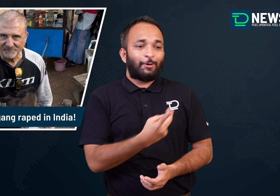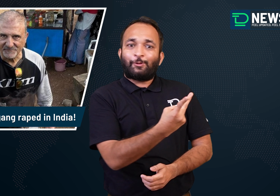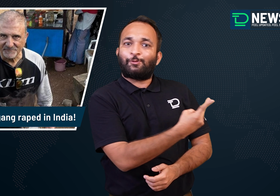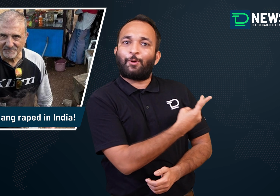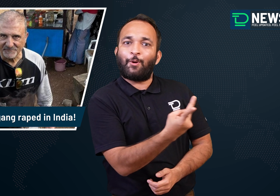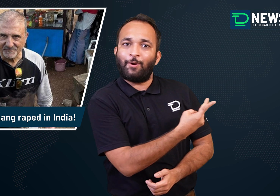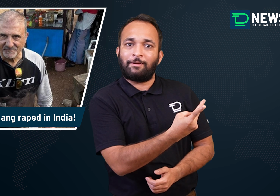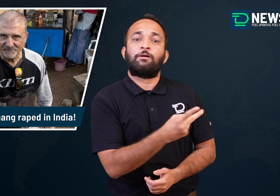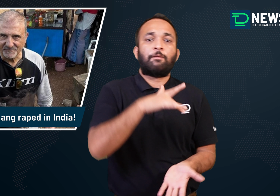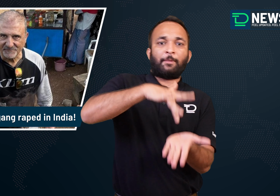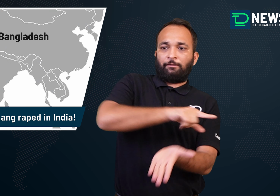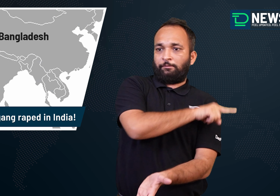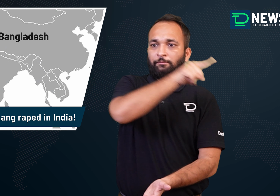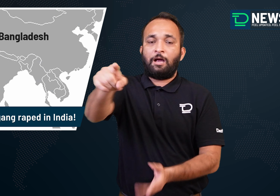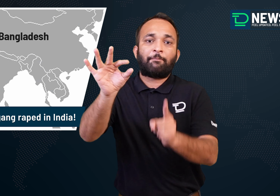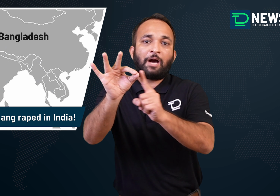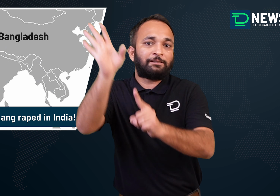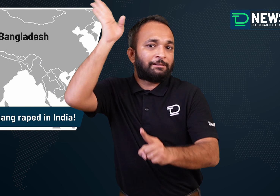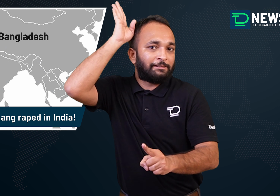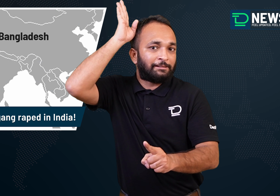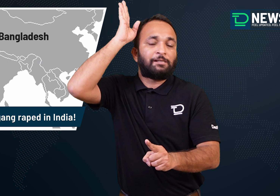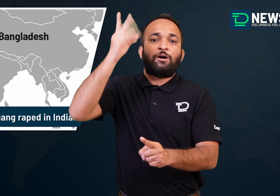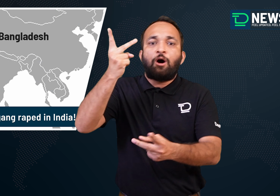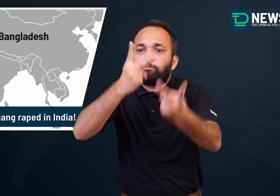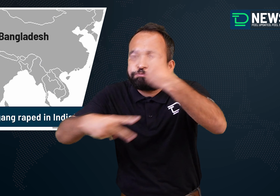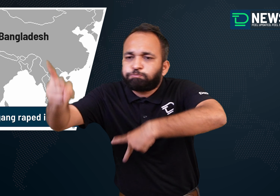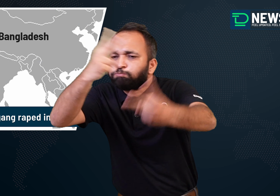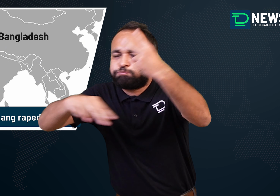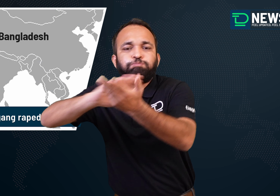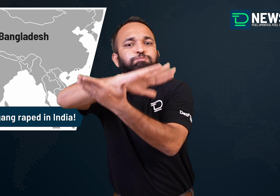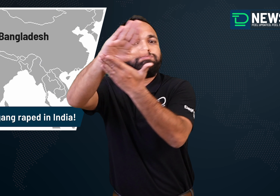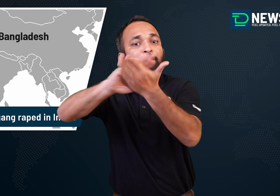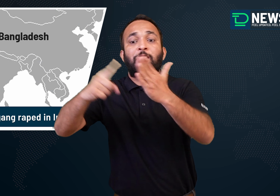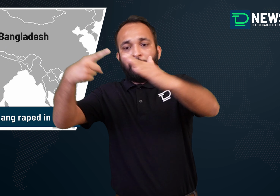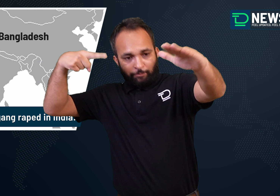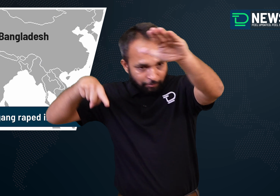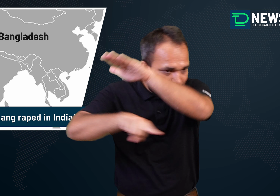The couple entered India via Pakistan.